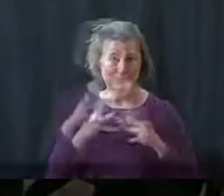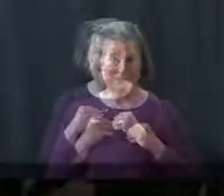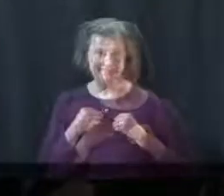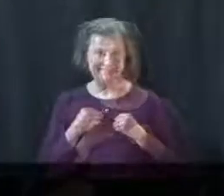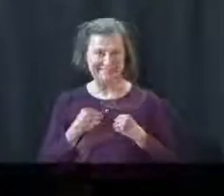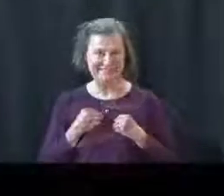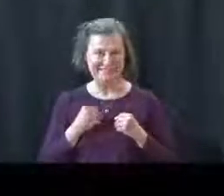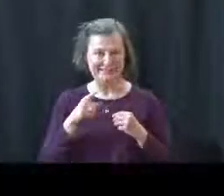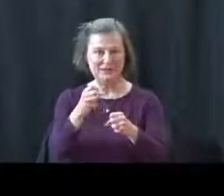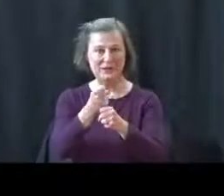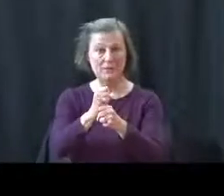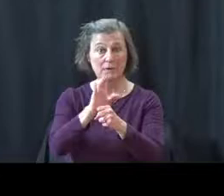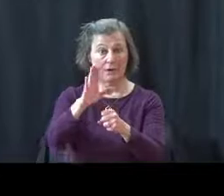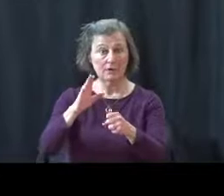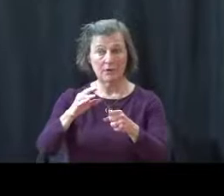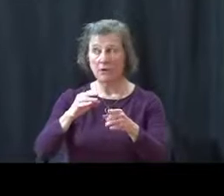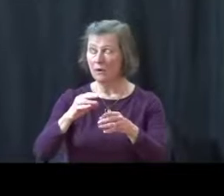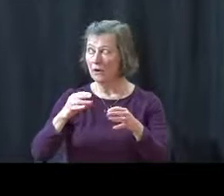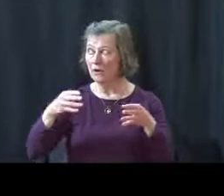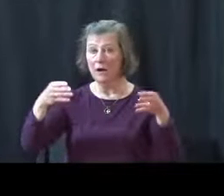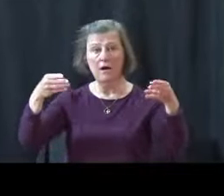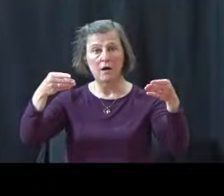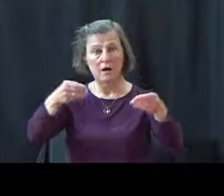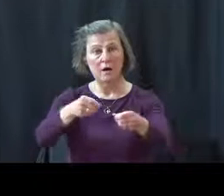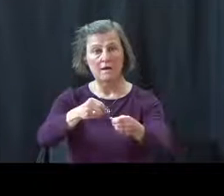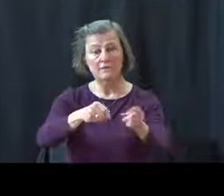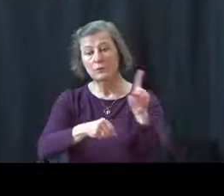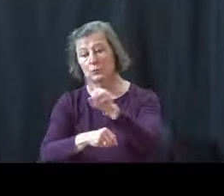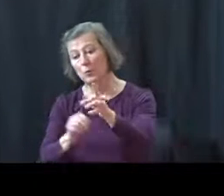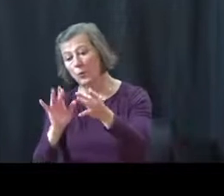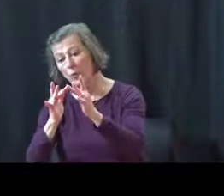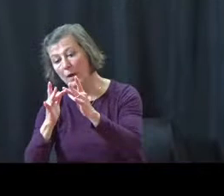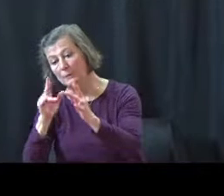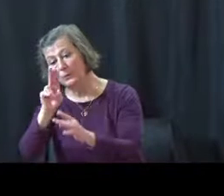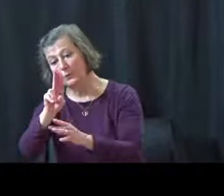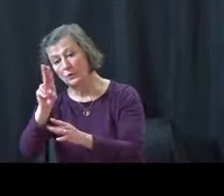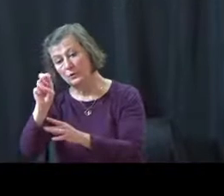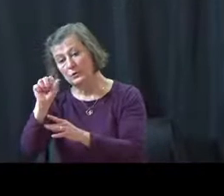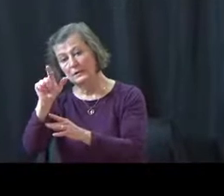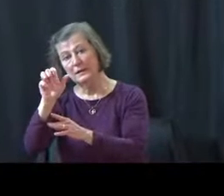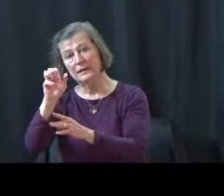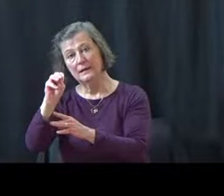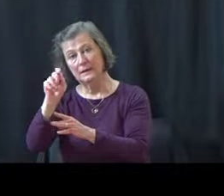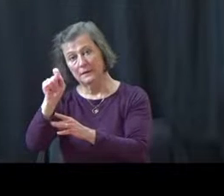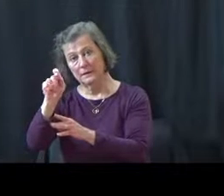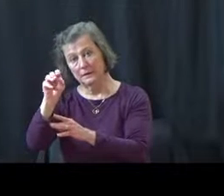You can make your offerings by going to our website uusalem.org and clicking on the donate